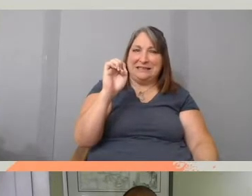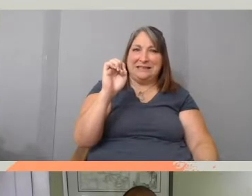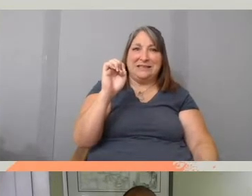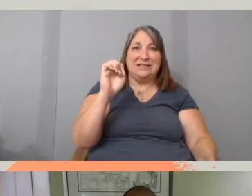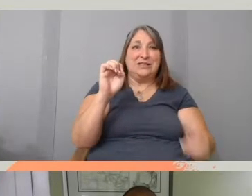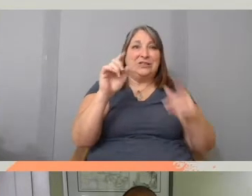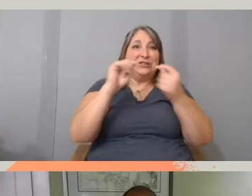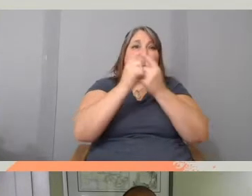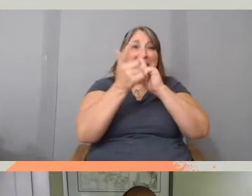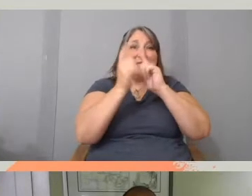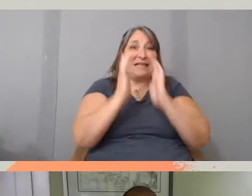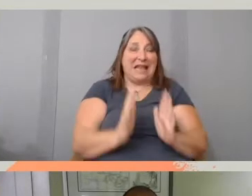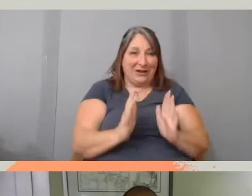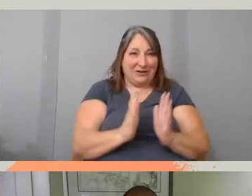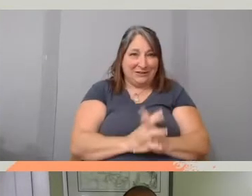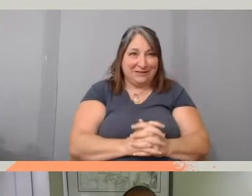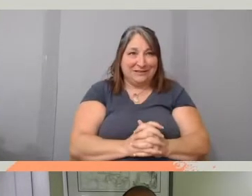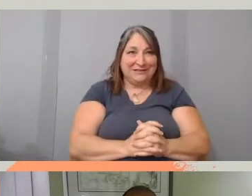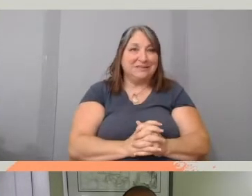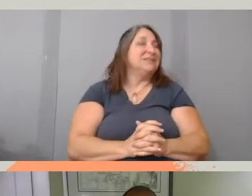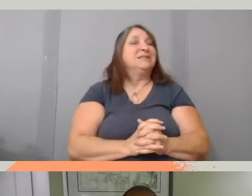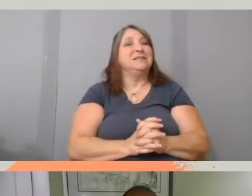very, you know, few people speak in .